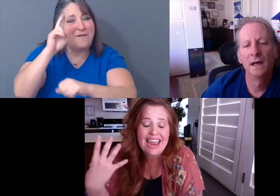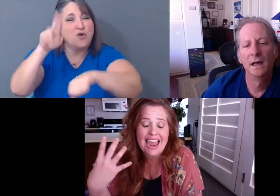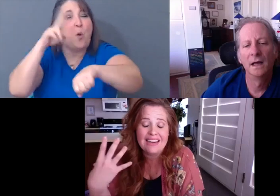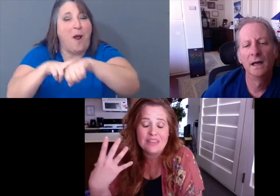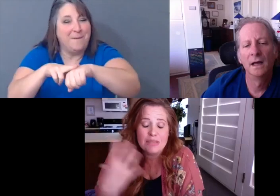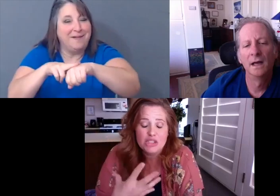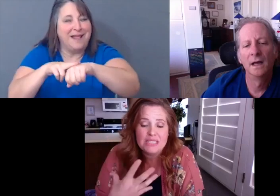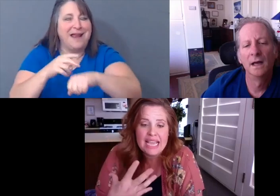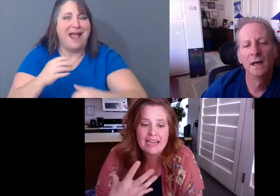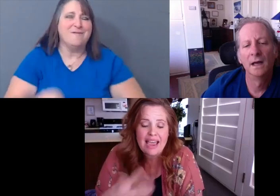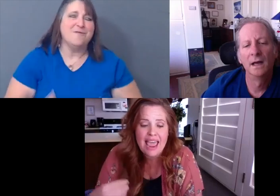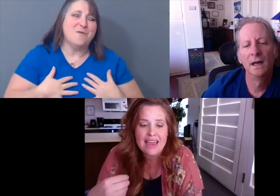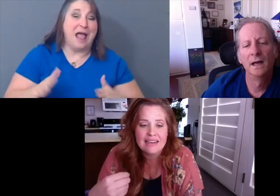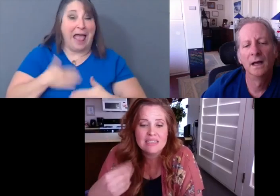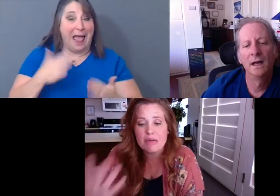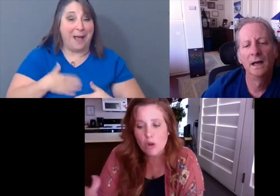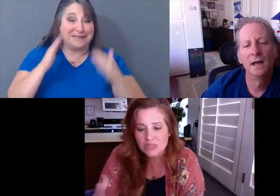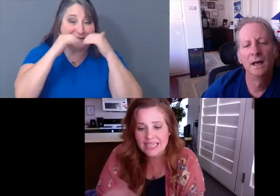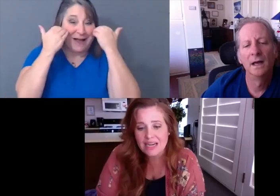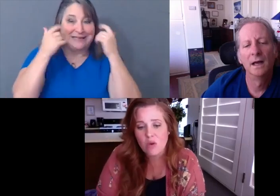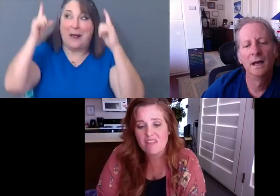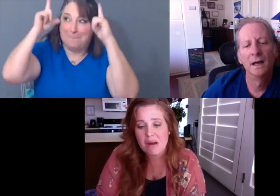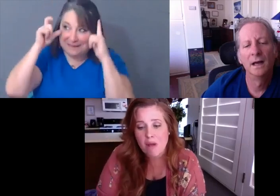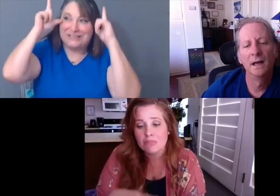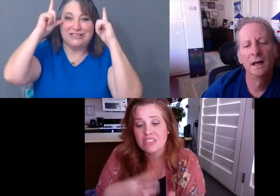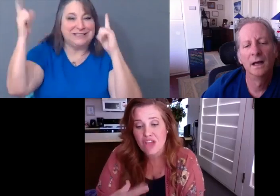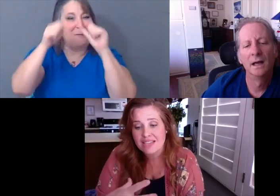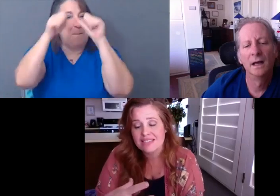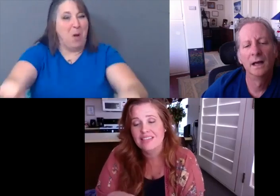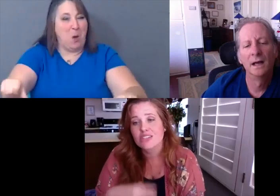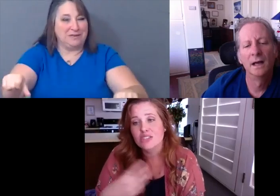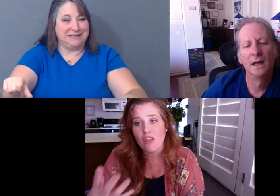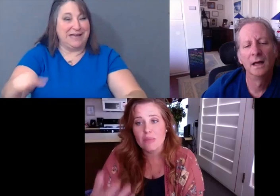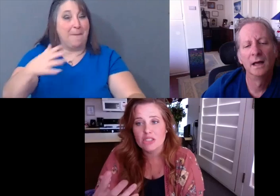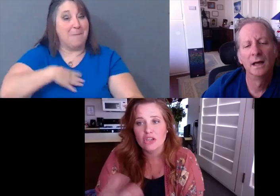and the picture was taken, and somebody posted it. And one of my mom's friends saw the picture,